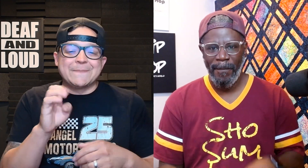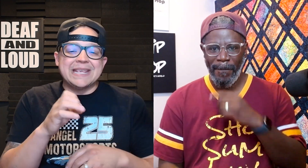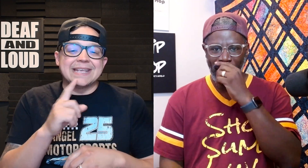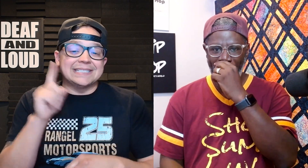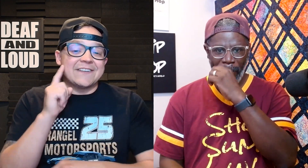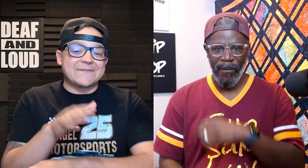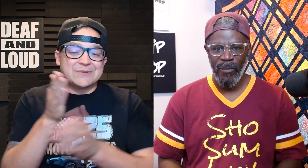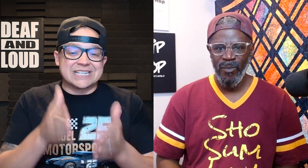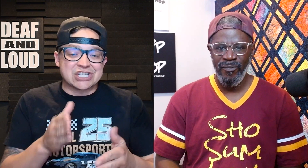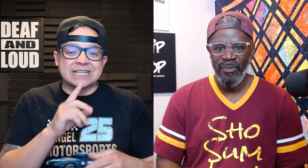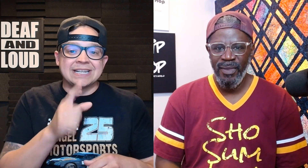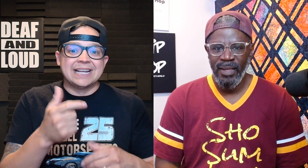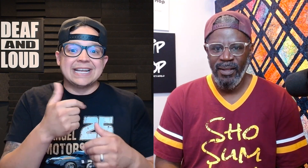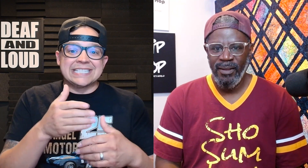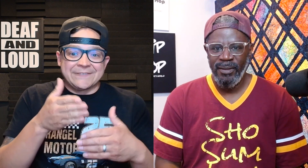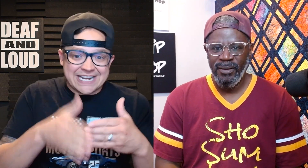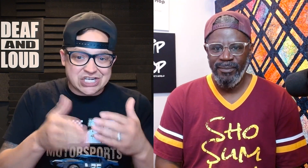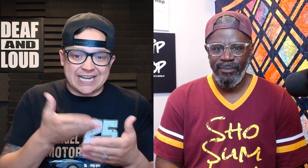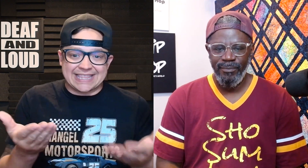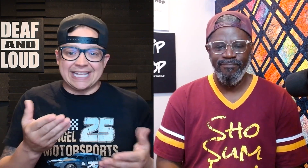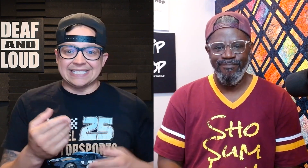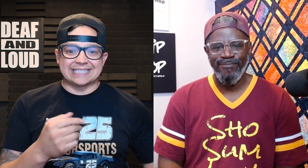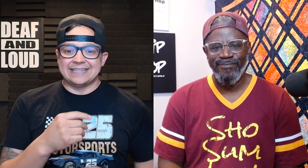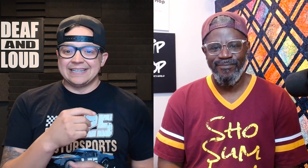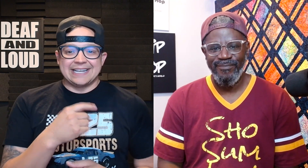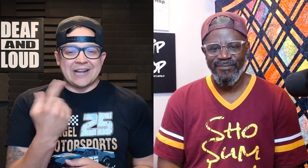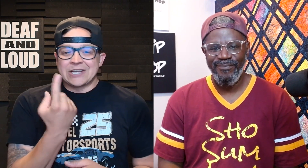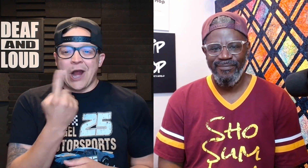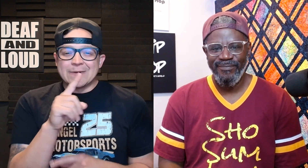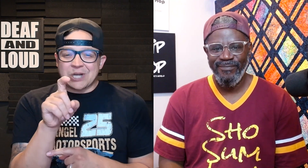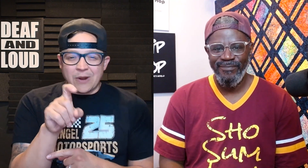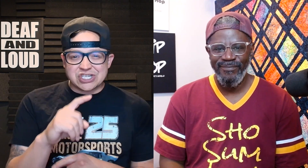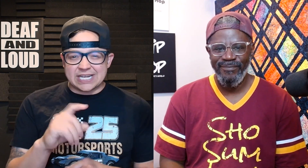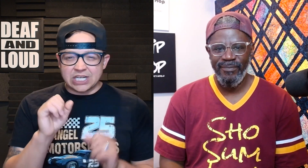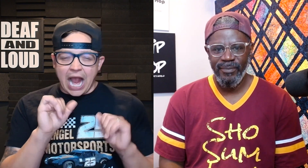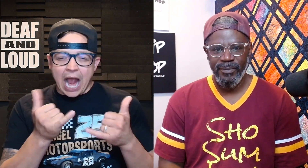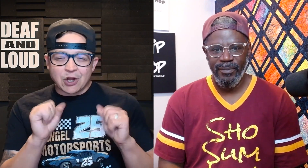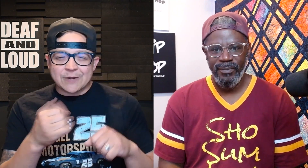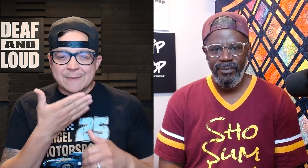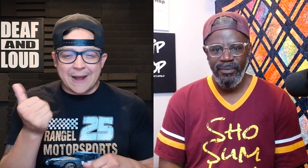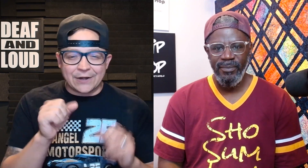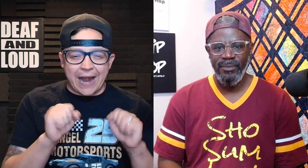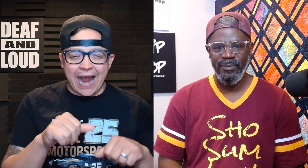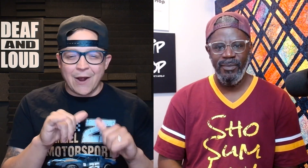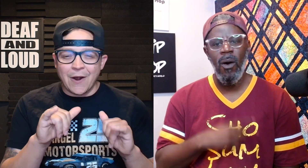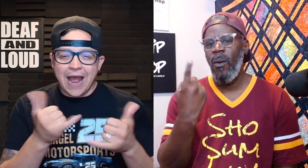being a Deaf musician, is finishing things. You always question, how could it be better?